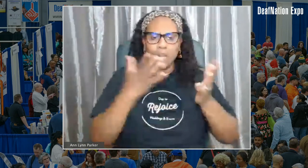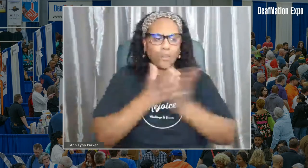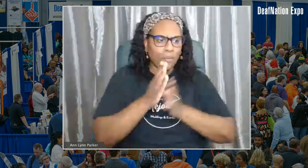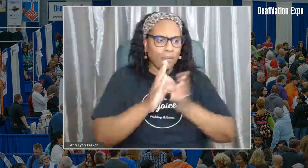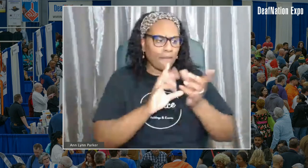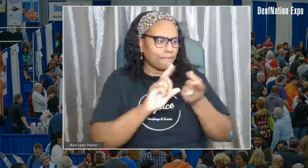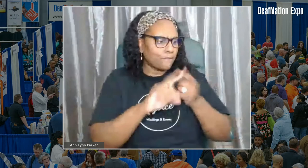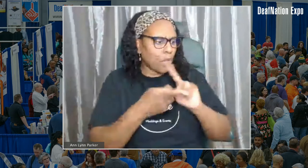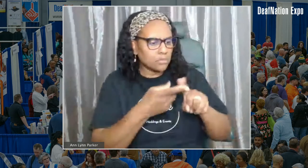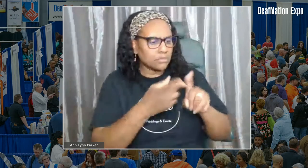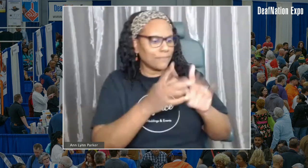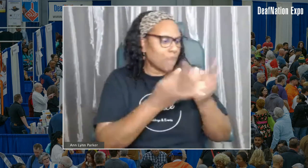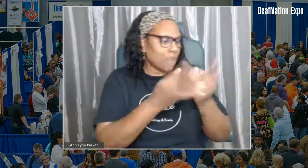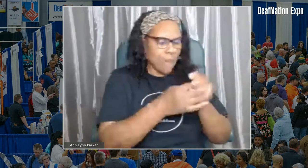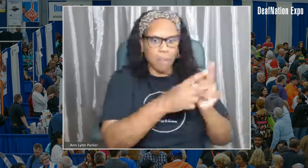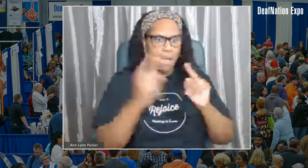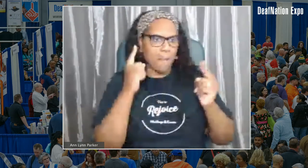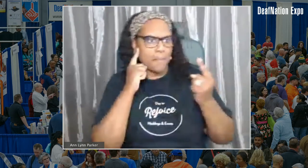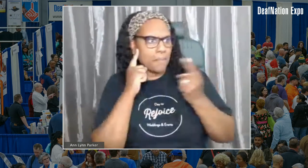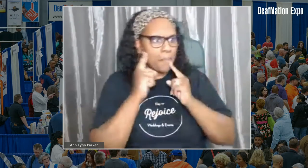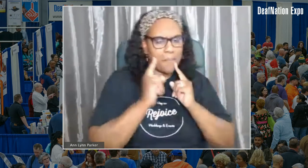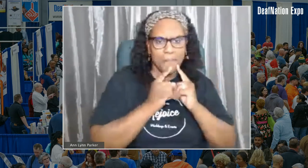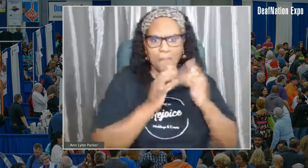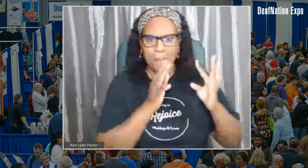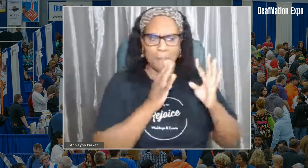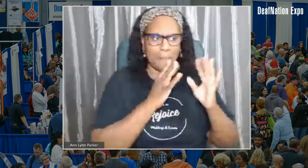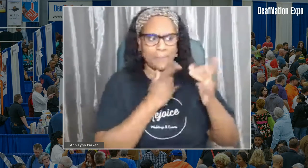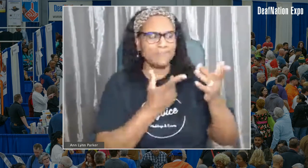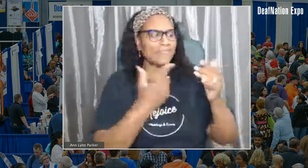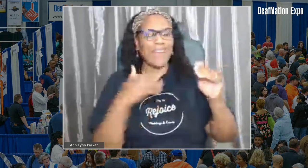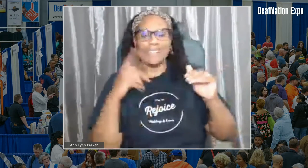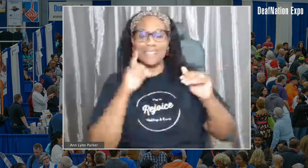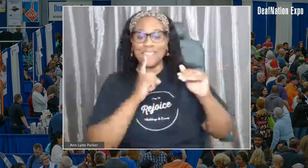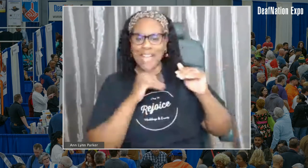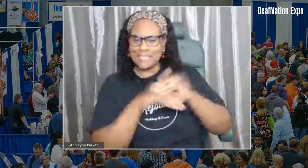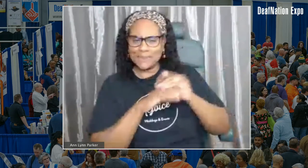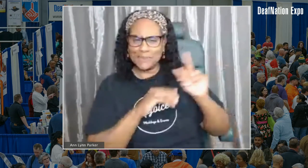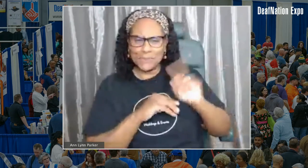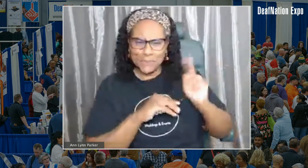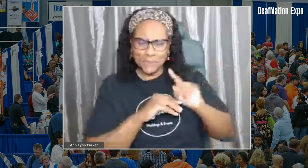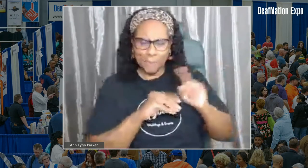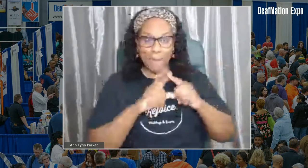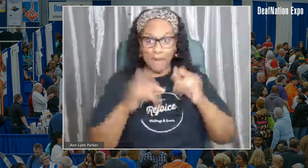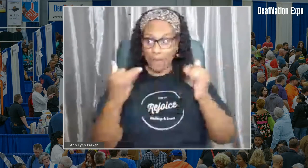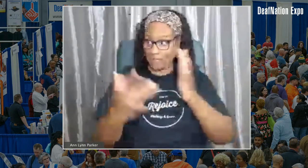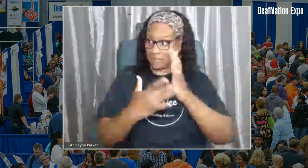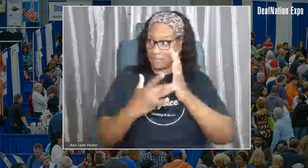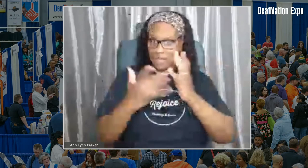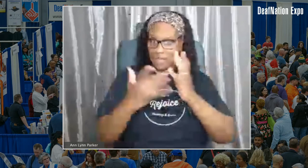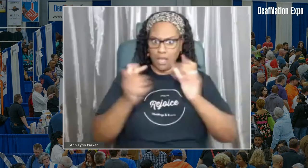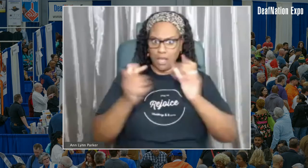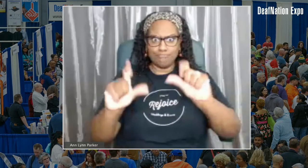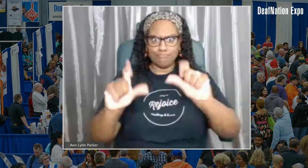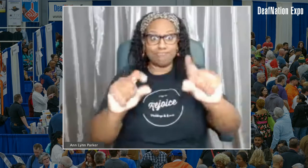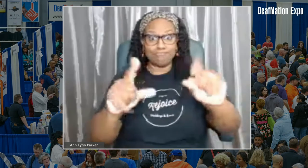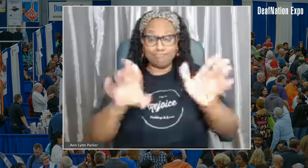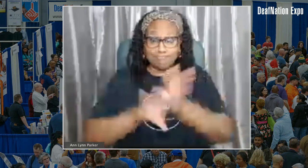would get further with being able to easily communicate with others but deaf struggled with access, but now with more technological